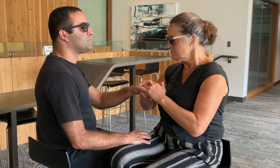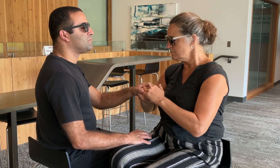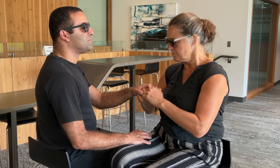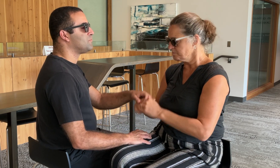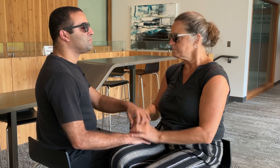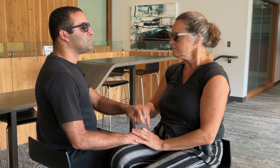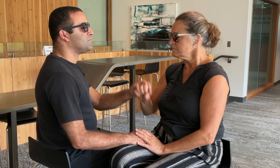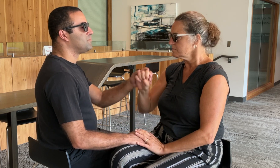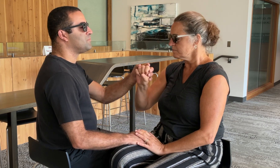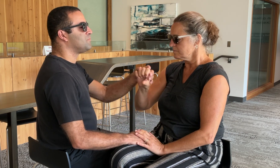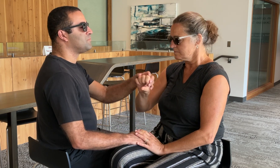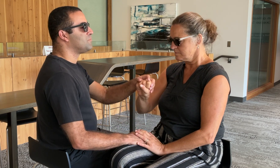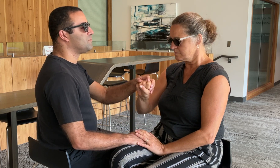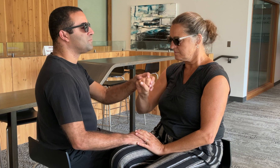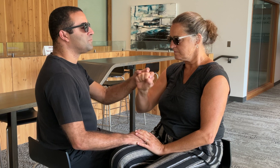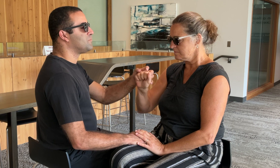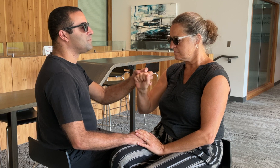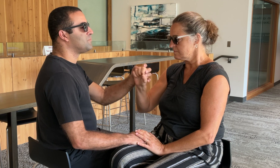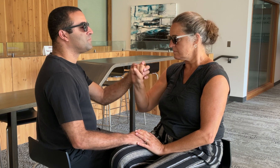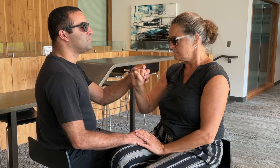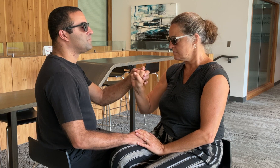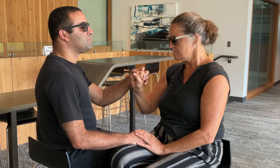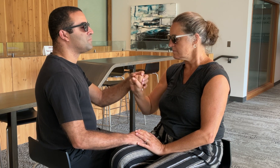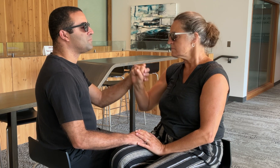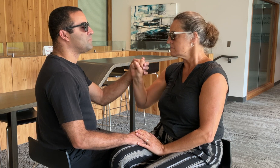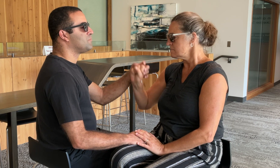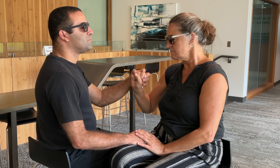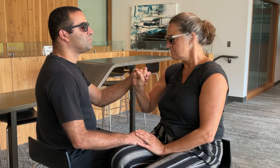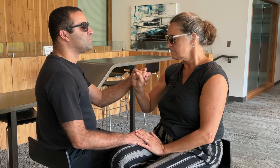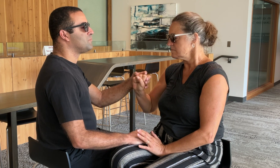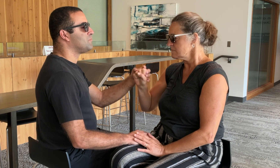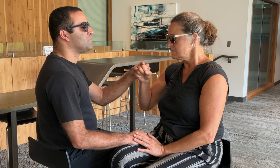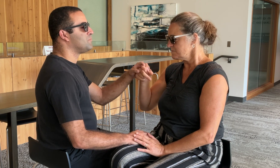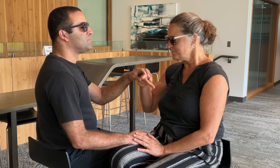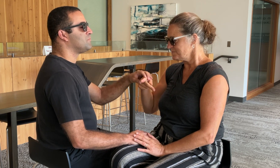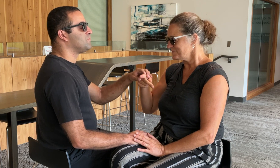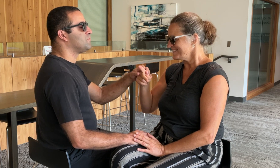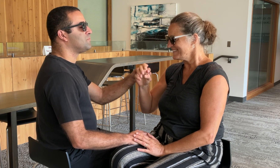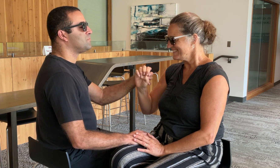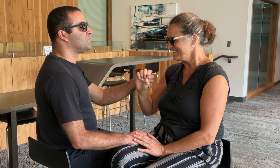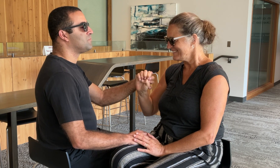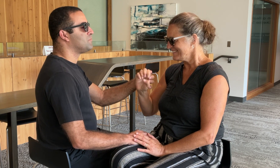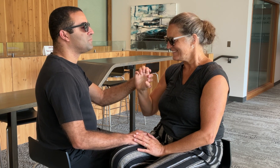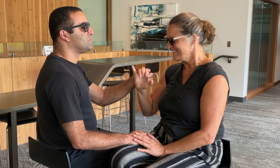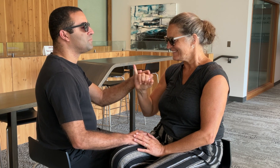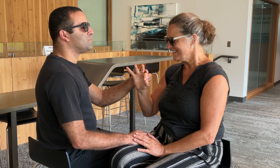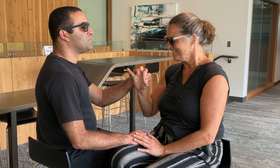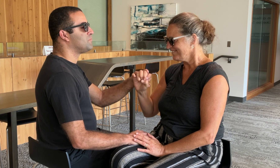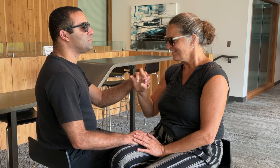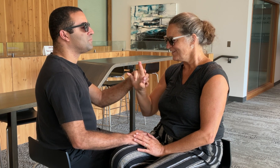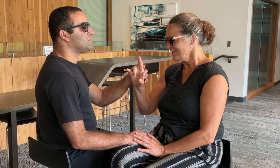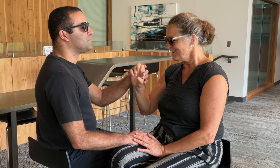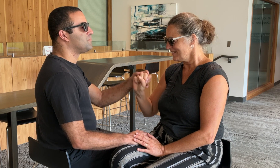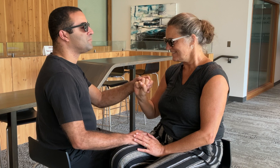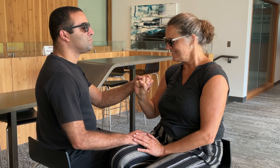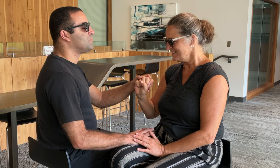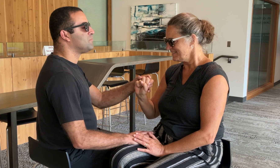If I attempt the TASL sign for large or tall, drawing our two hands apart with air space in between, the size is lost because there's no point